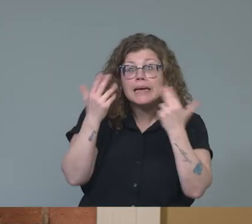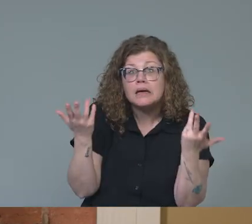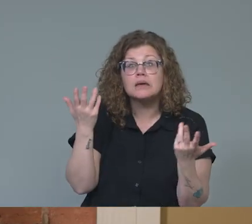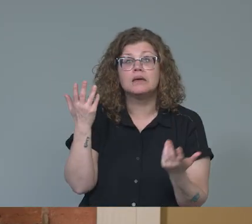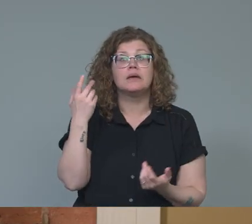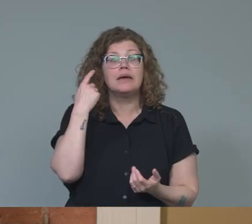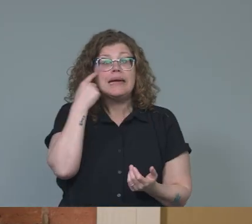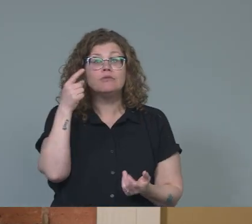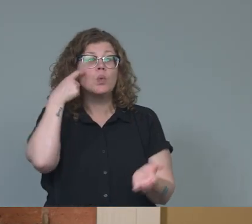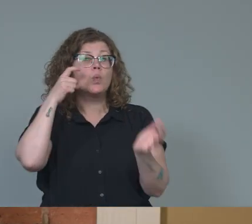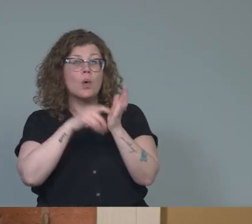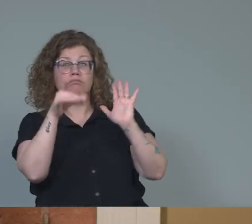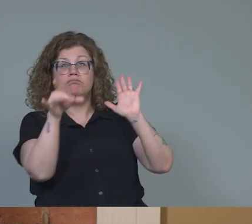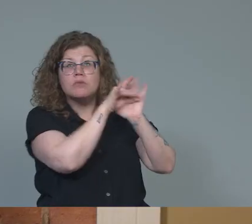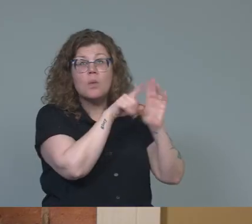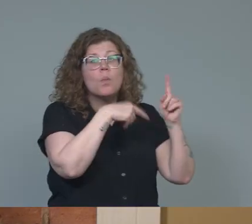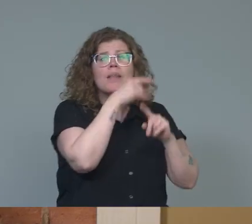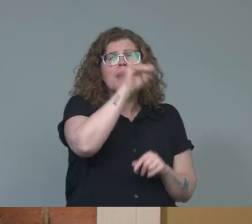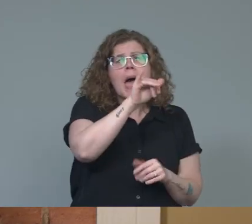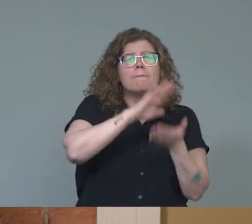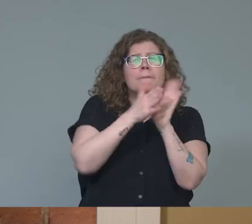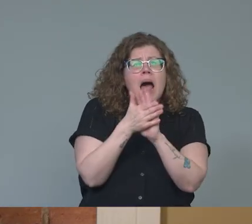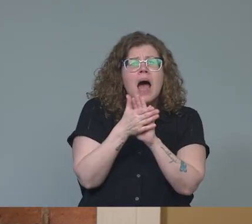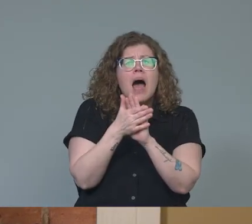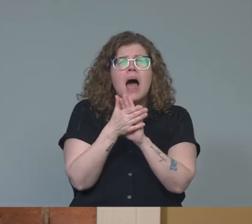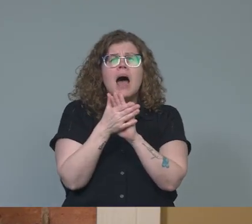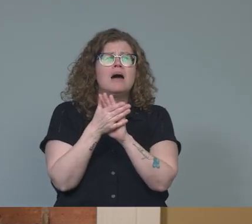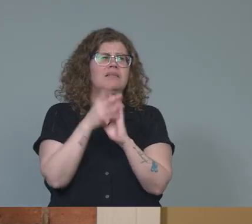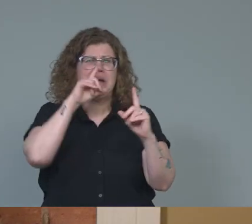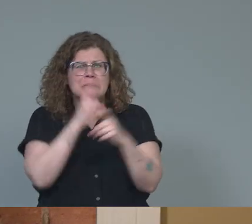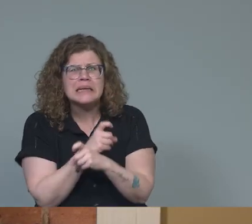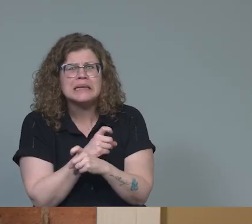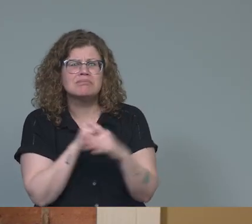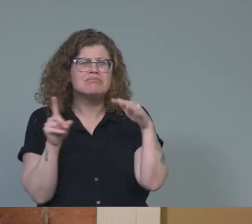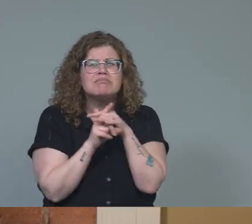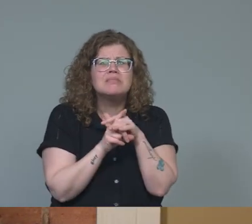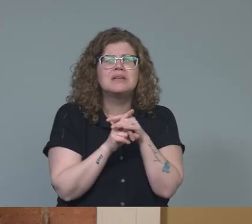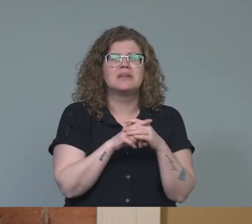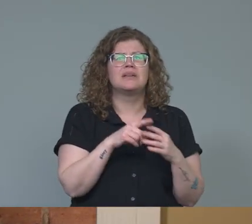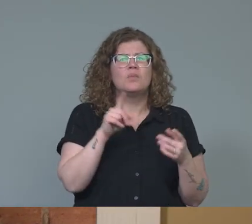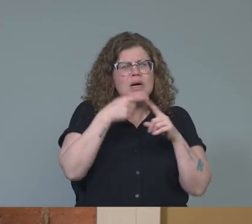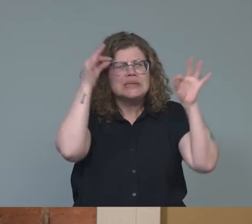What are the first steps in starting to take your work off the wall? So again, begin with a centimetre.